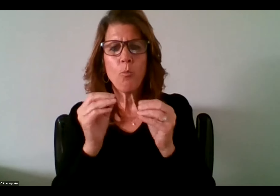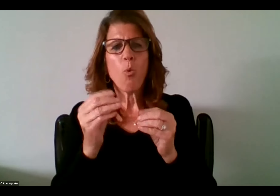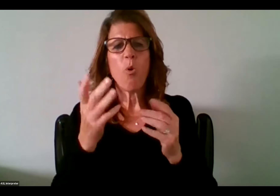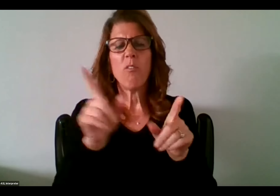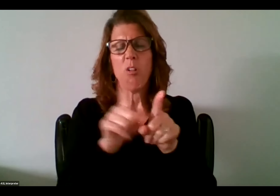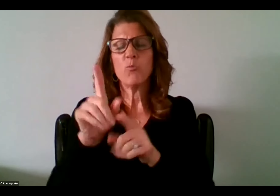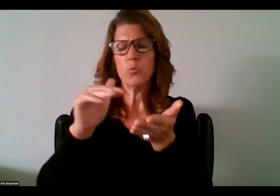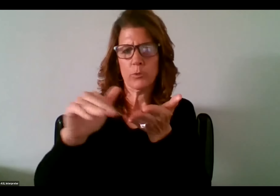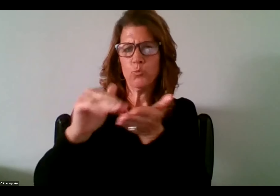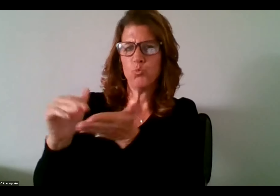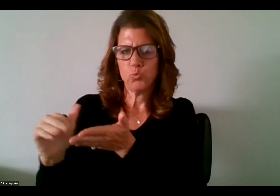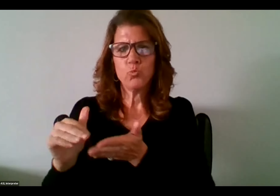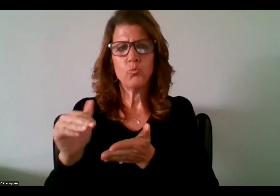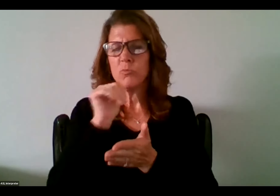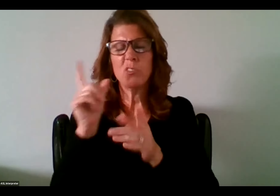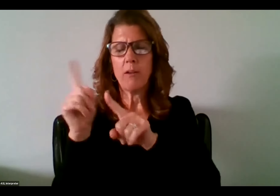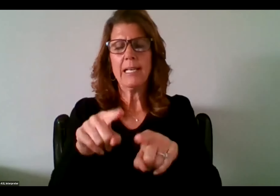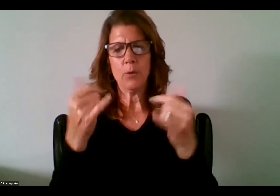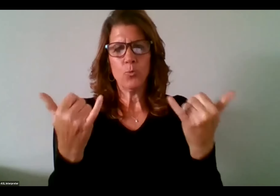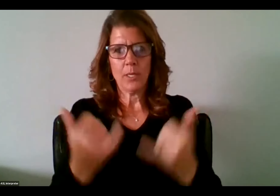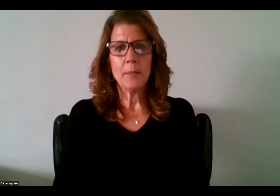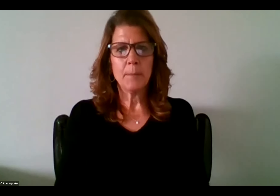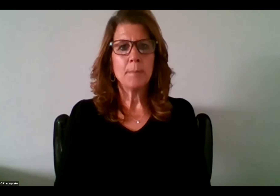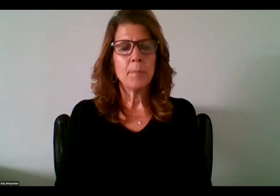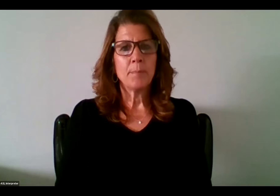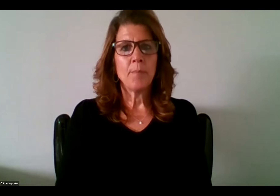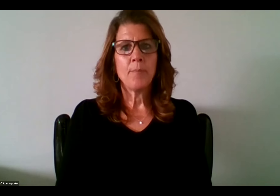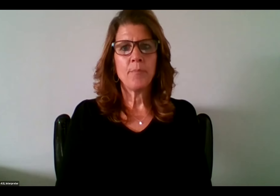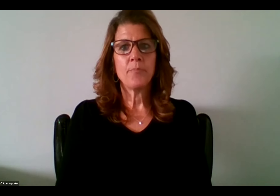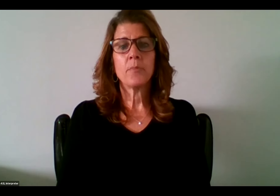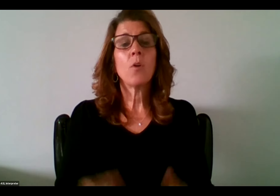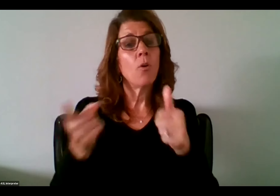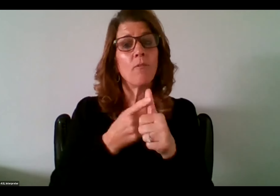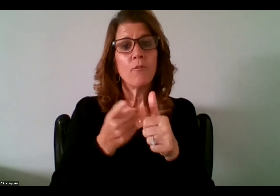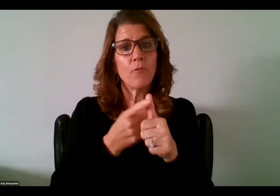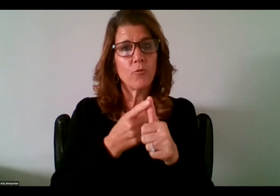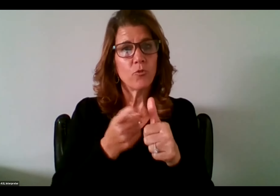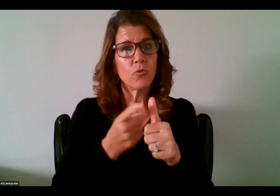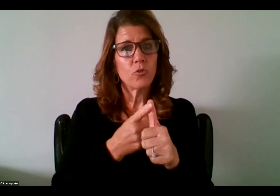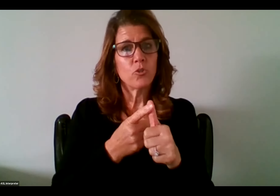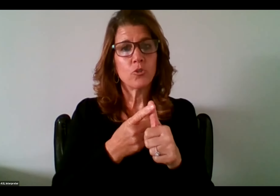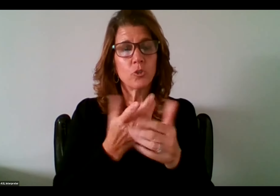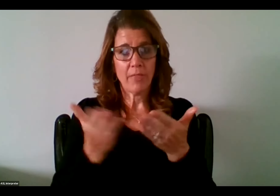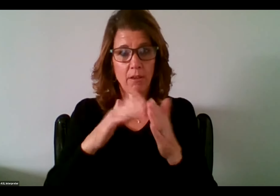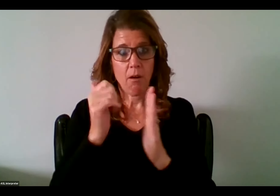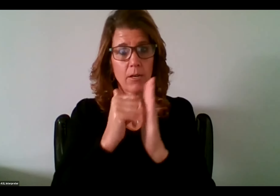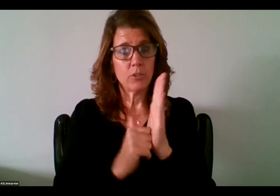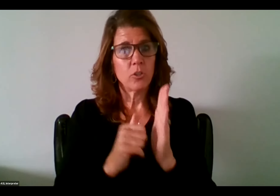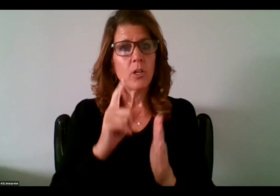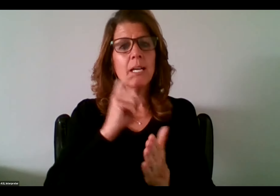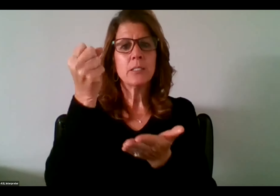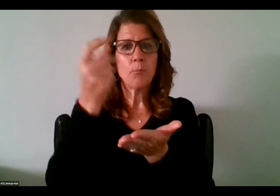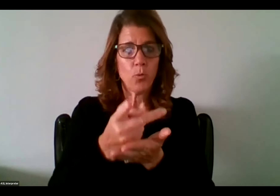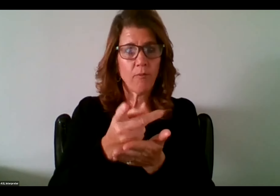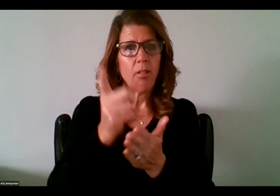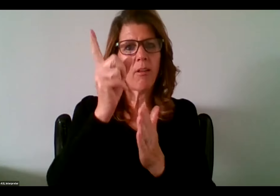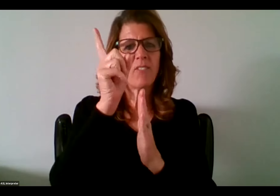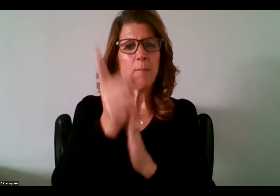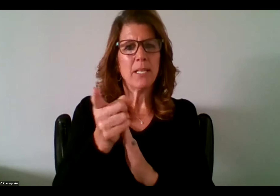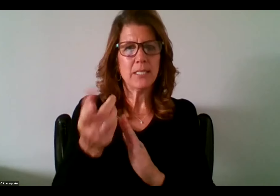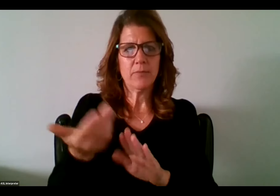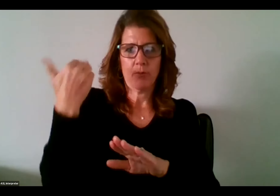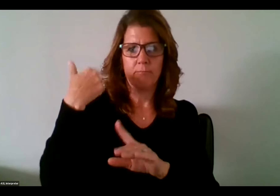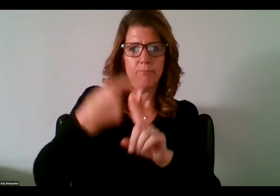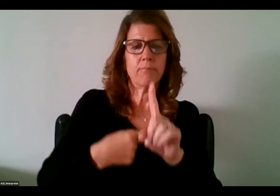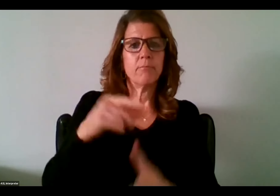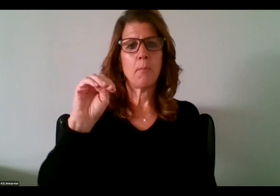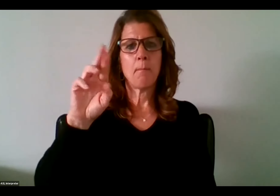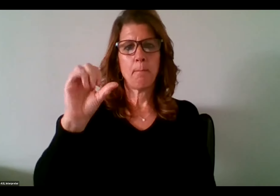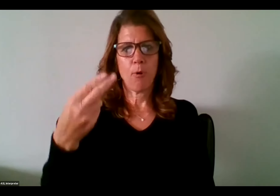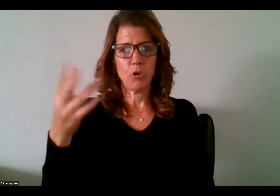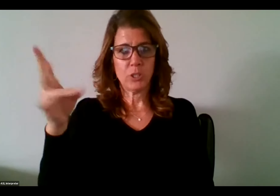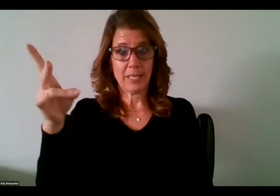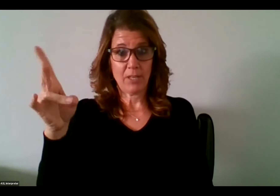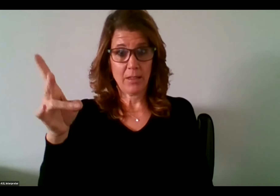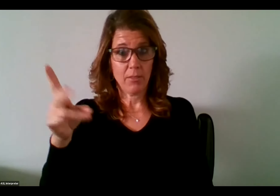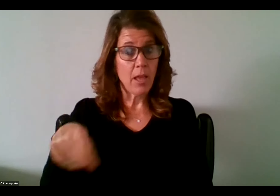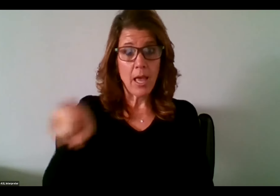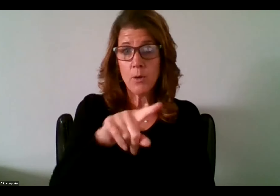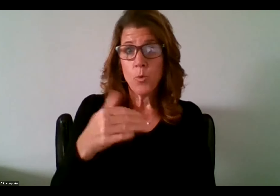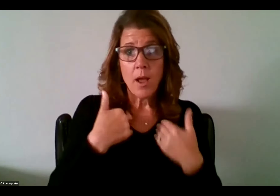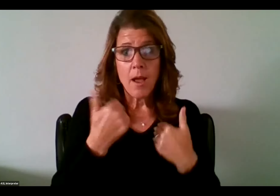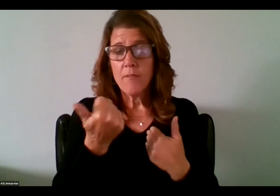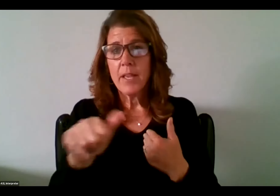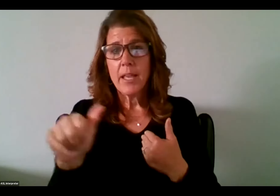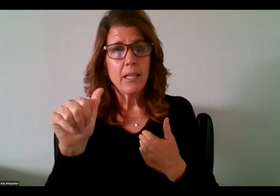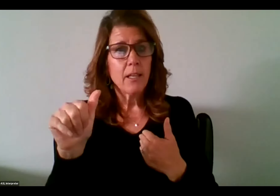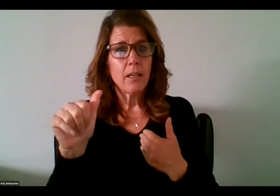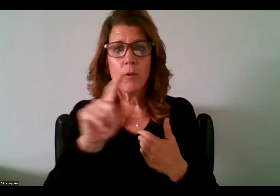well. First item on the agenda is the approval of minutes from March 17 Niack questions or